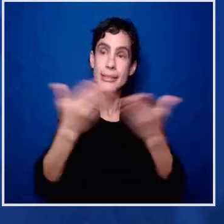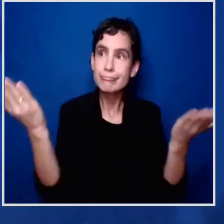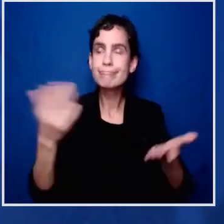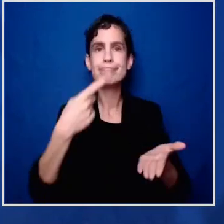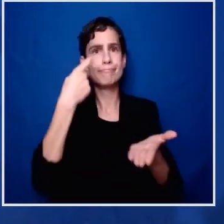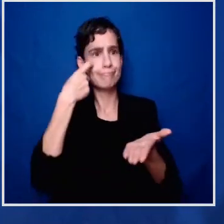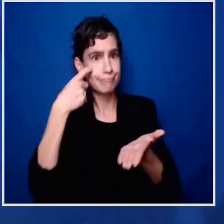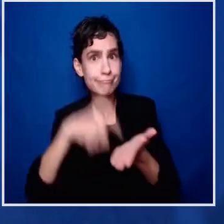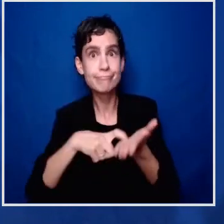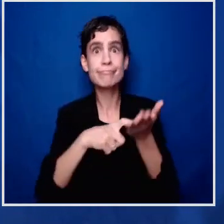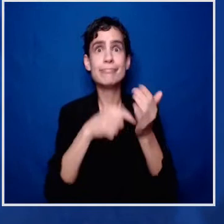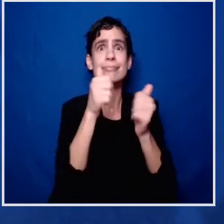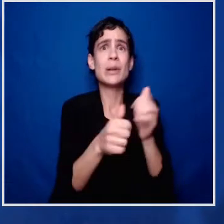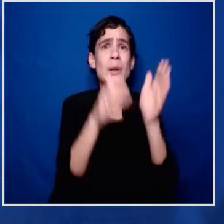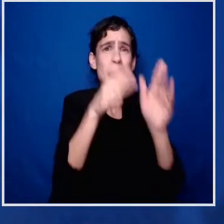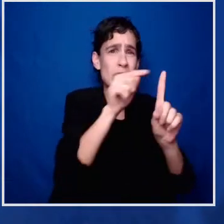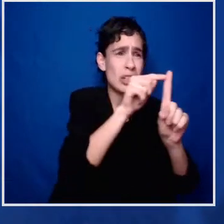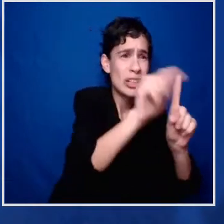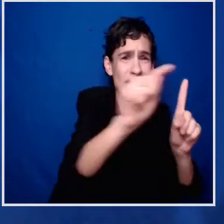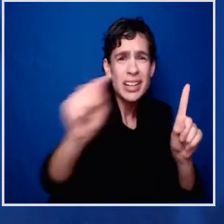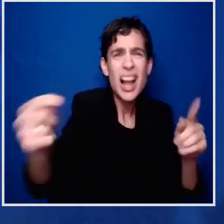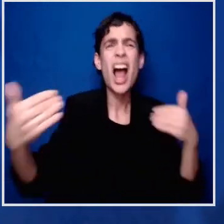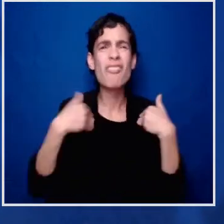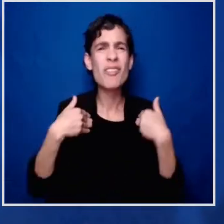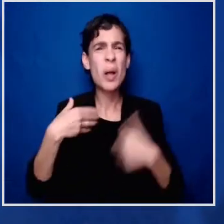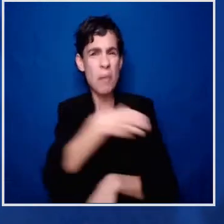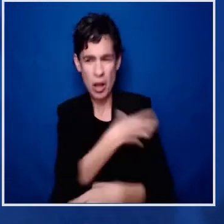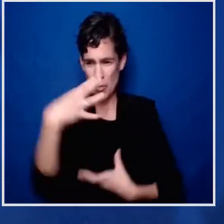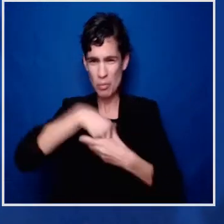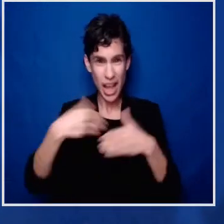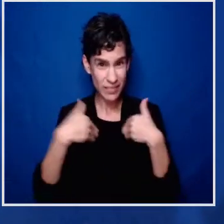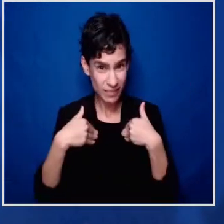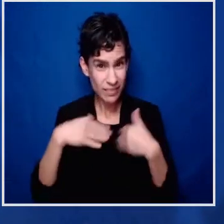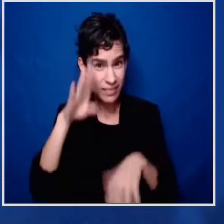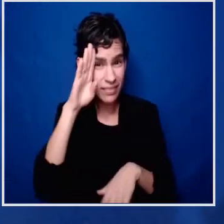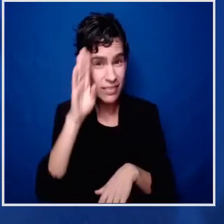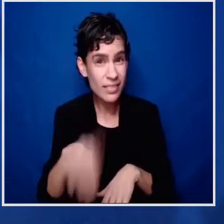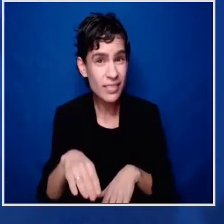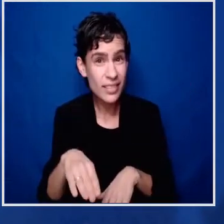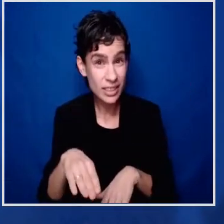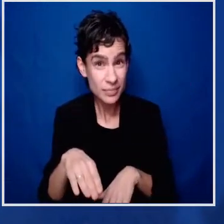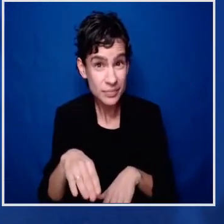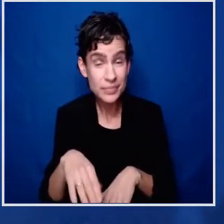KING, I WANT US TO RECOGNIZE WHAT WE ALL REPRESENT,